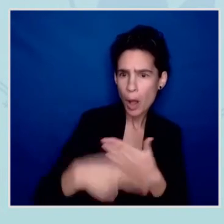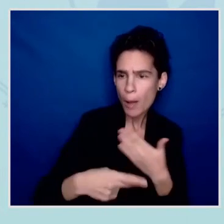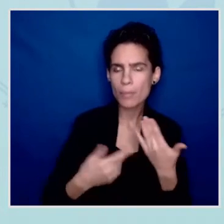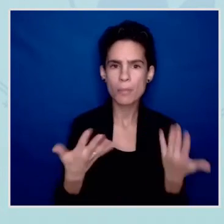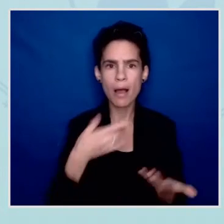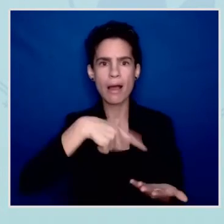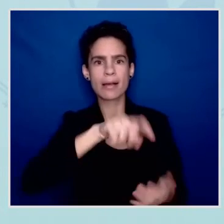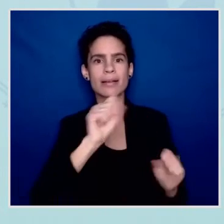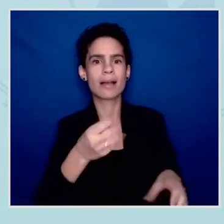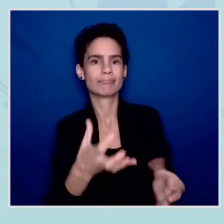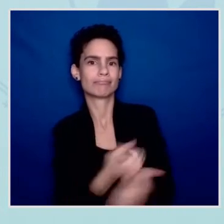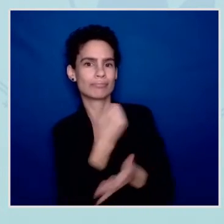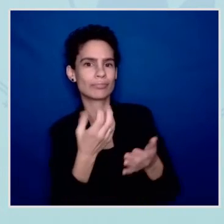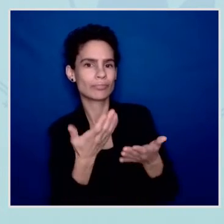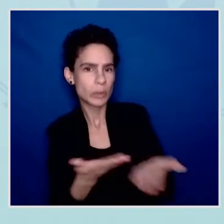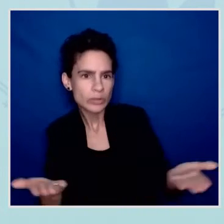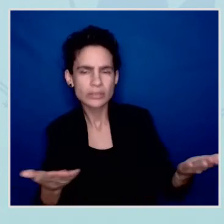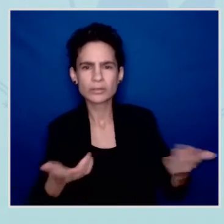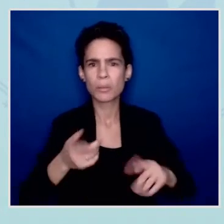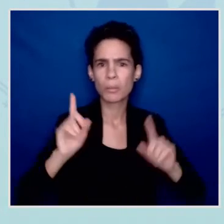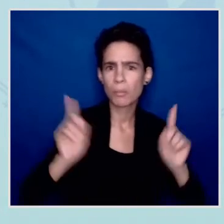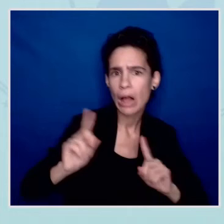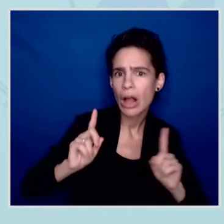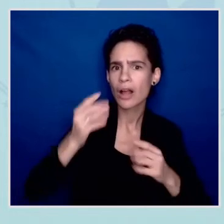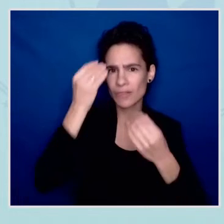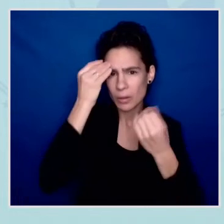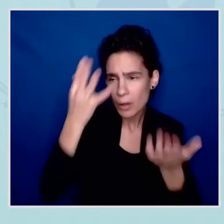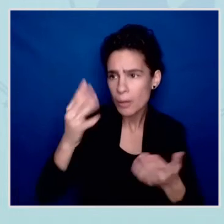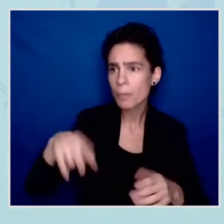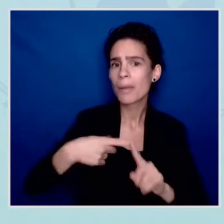TO ENSURE THAT SMALL BUSINESSES